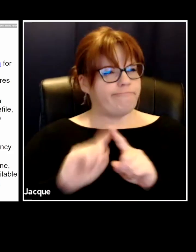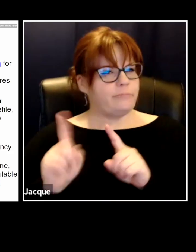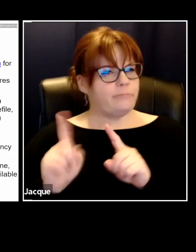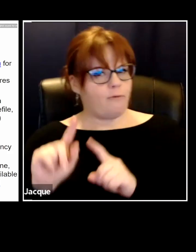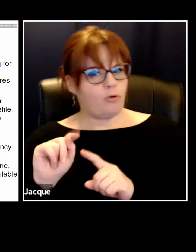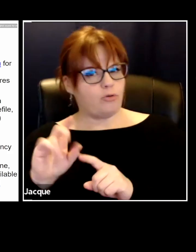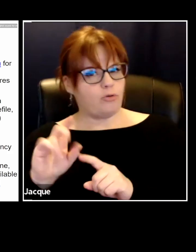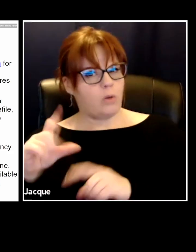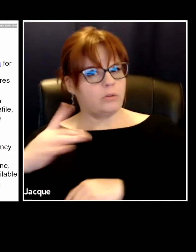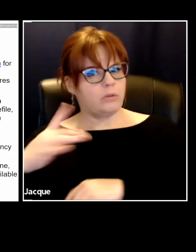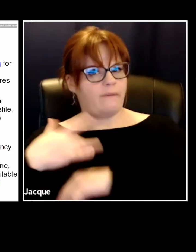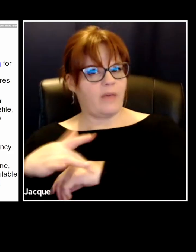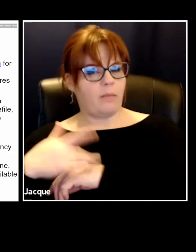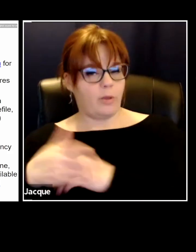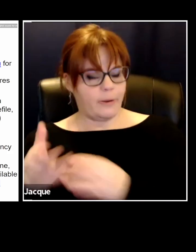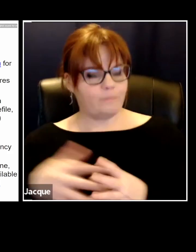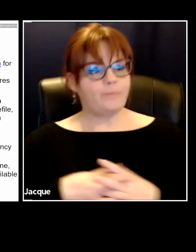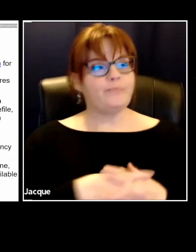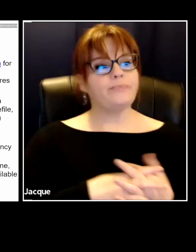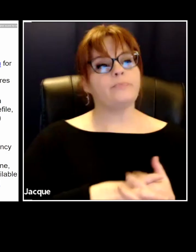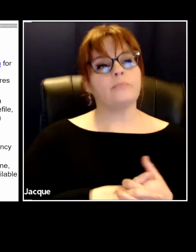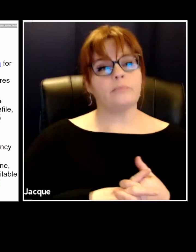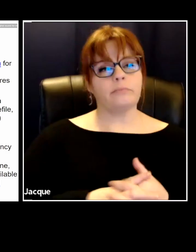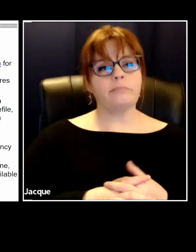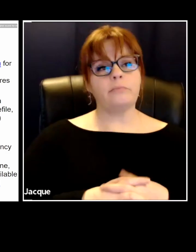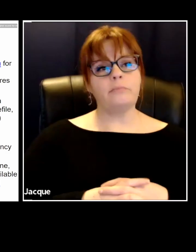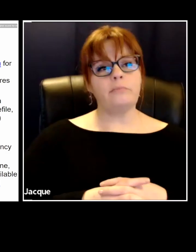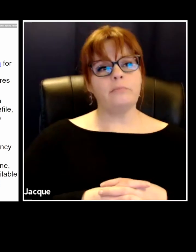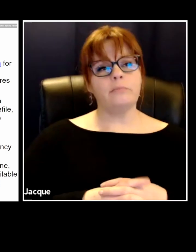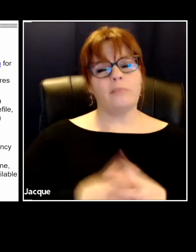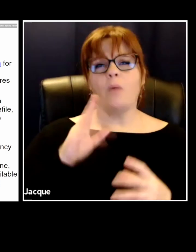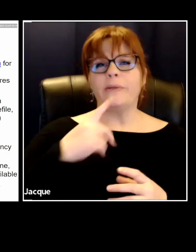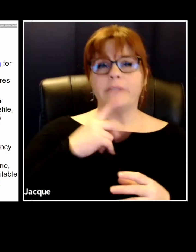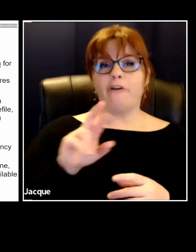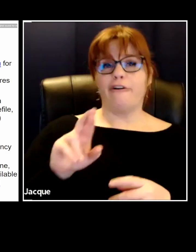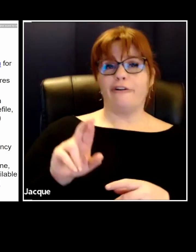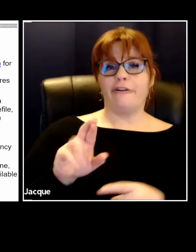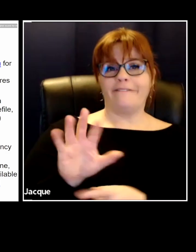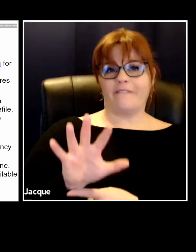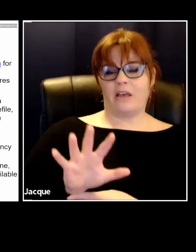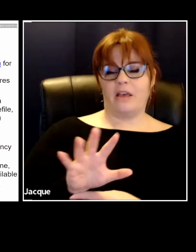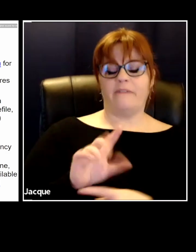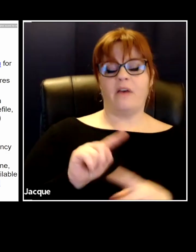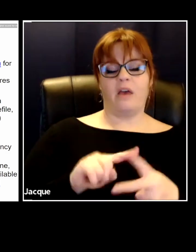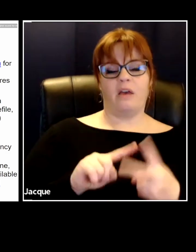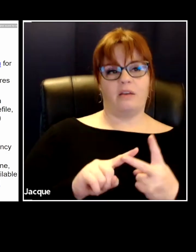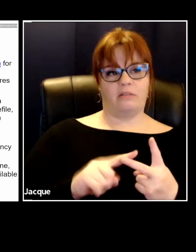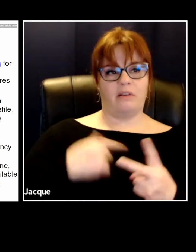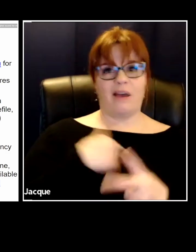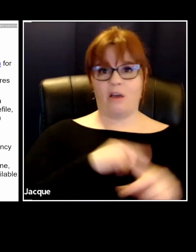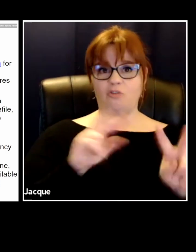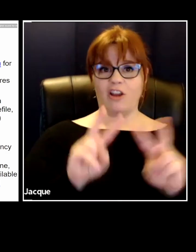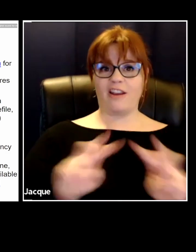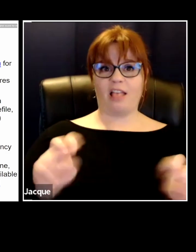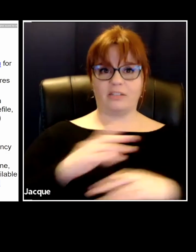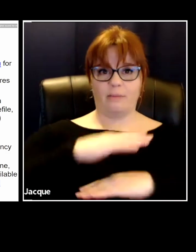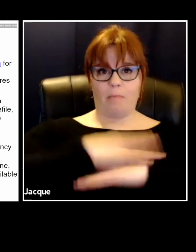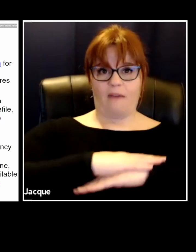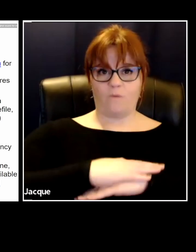Um, I will also say that the R5 and our um the our analysis platform built on top of it